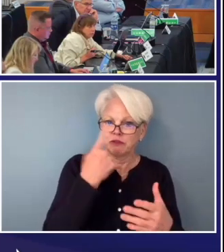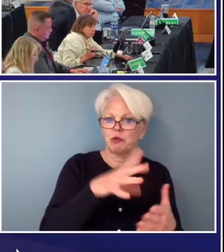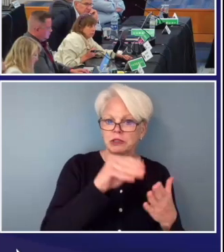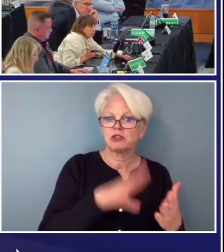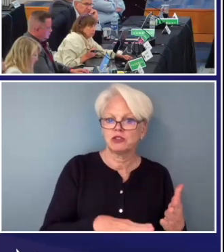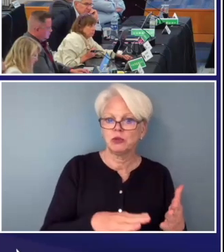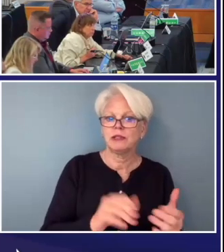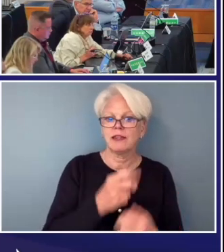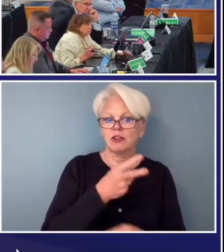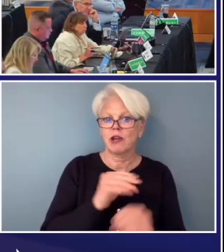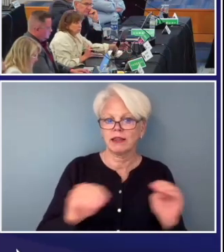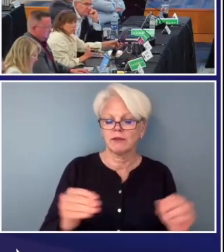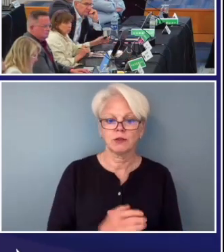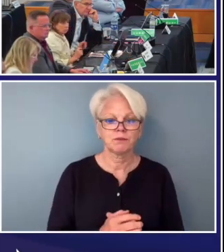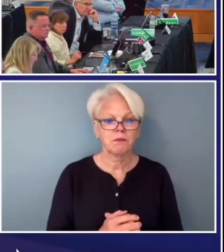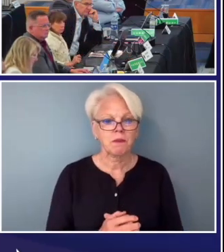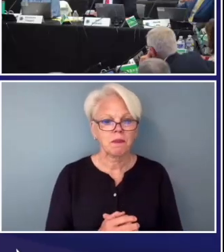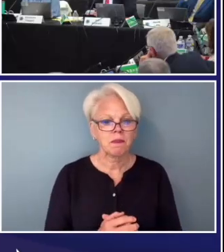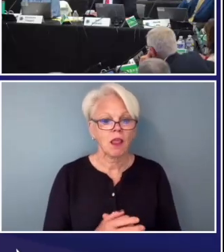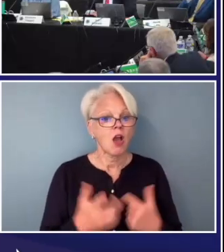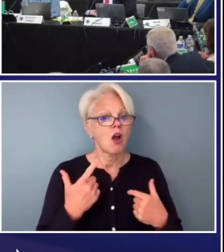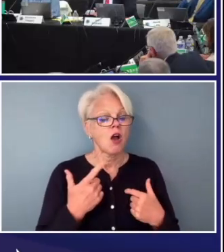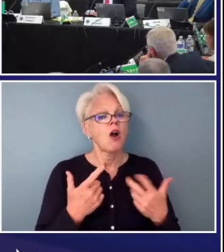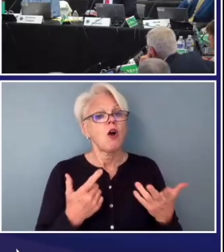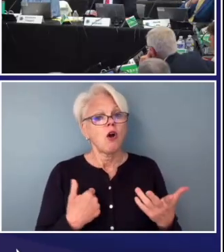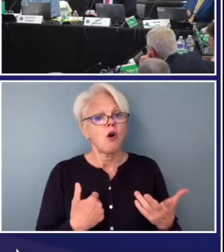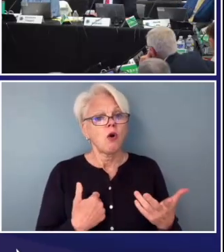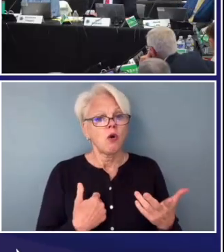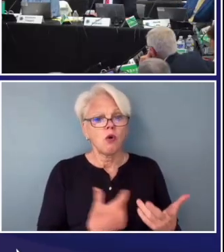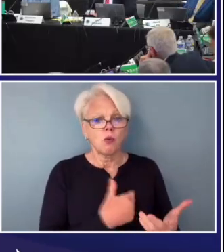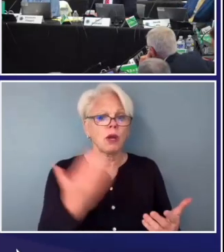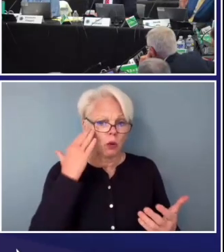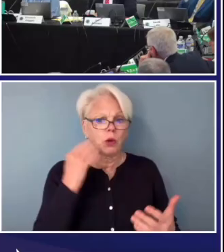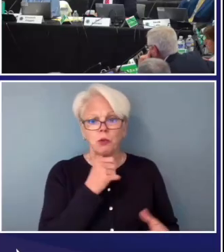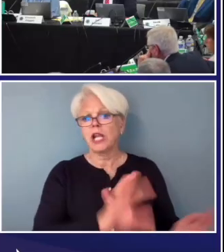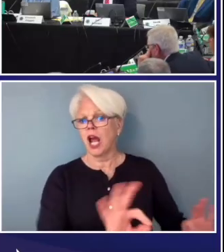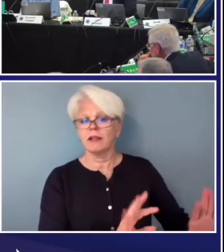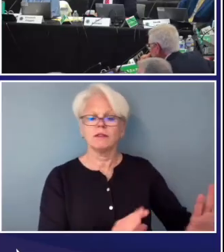I'm not, we're not discounting it. So this is, you know, it's it's a hard enough battle